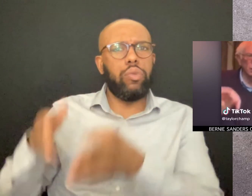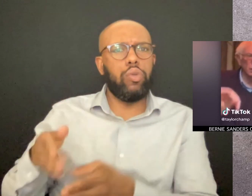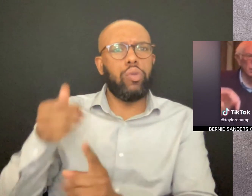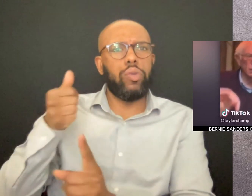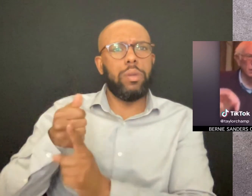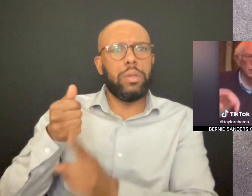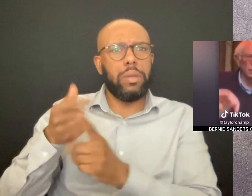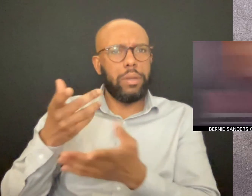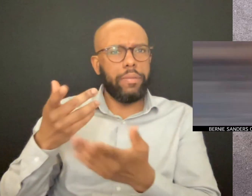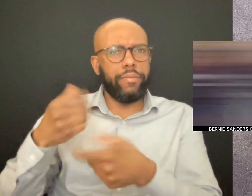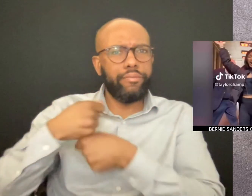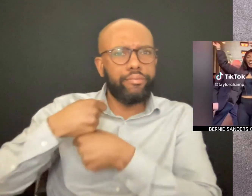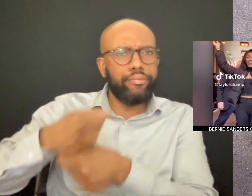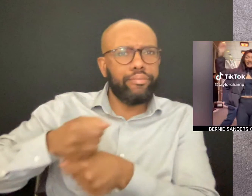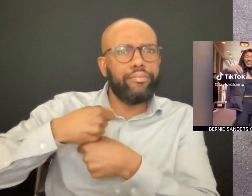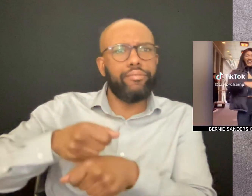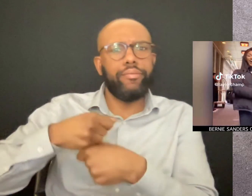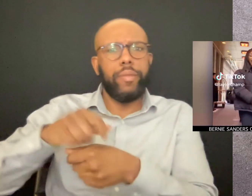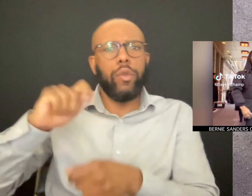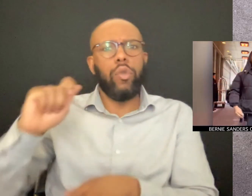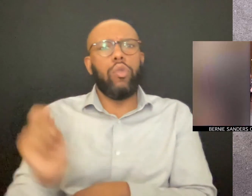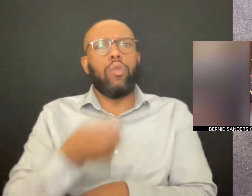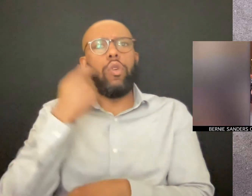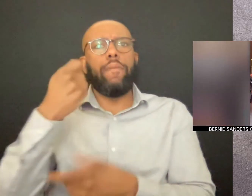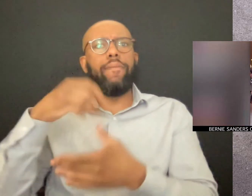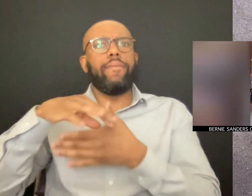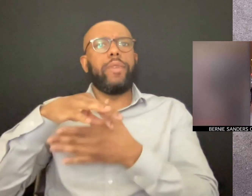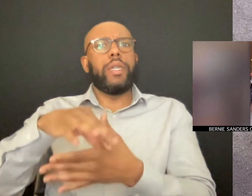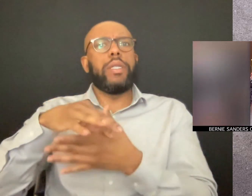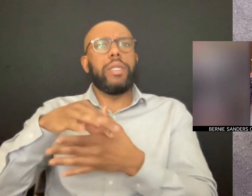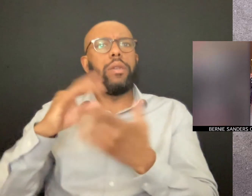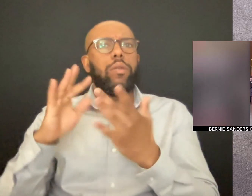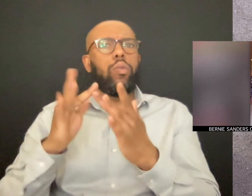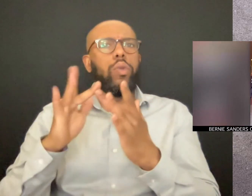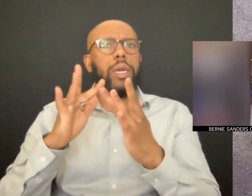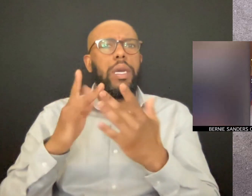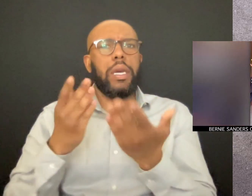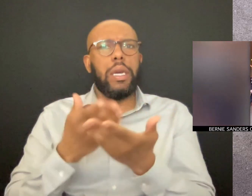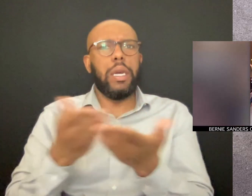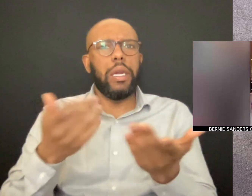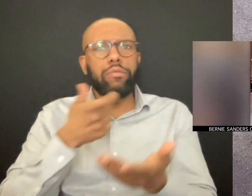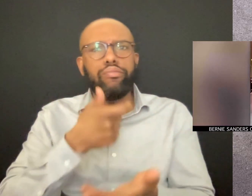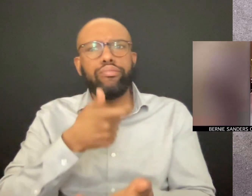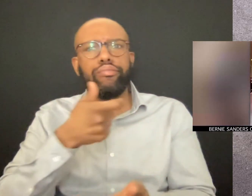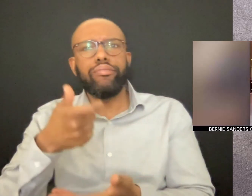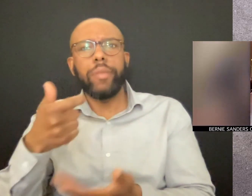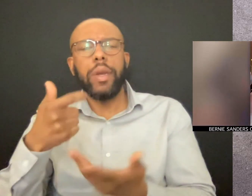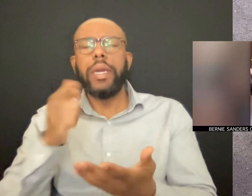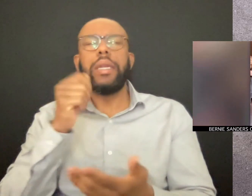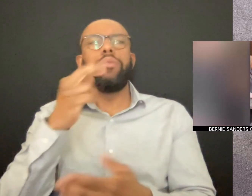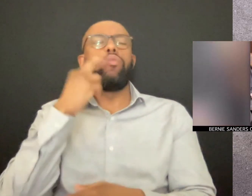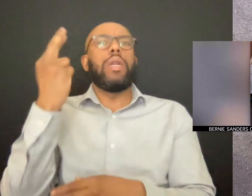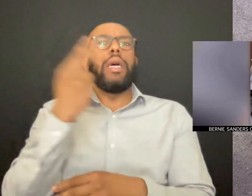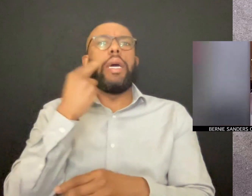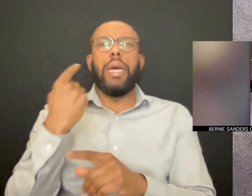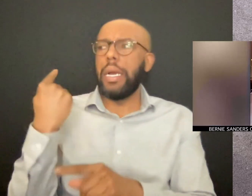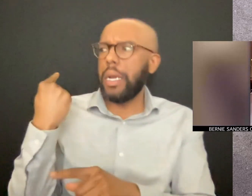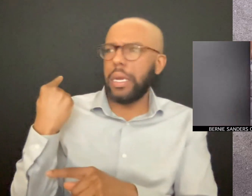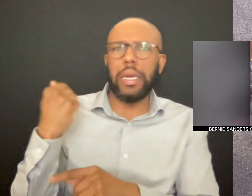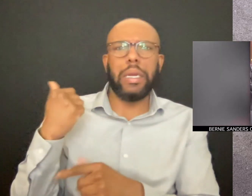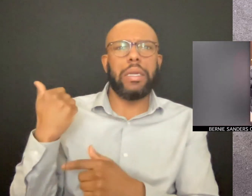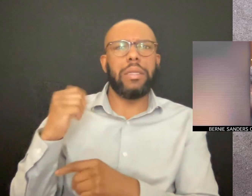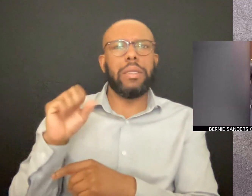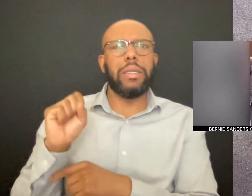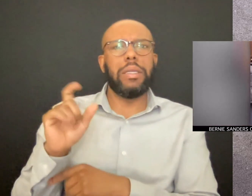Taylor Champ who creates golf content online she didn't even realize Sanders had accidentally